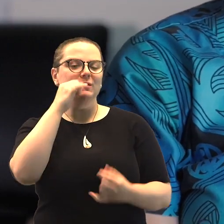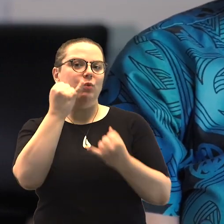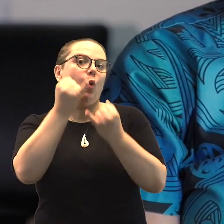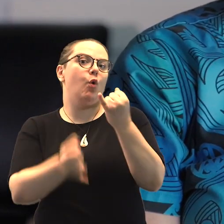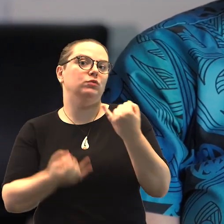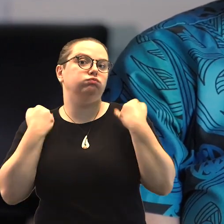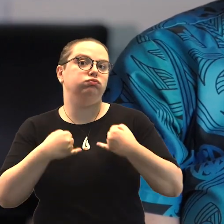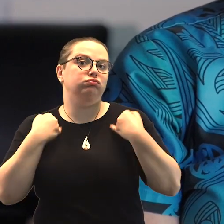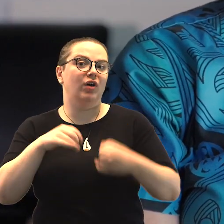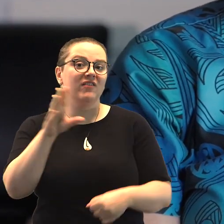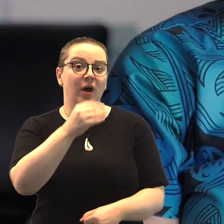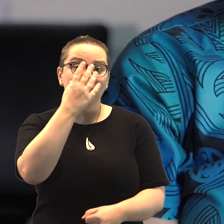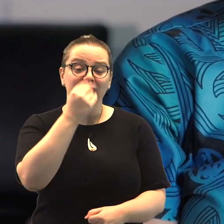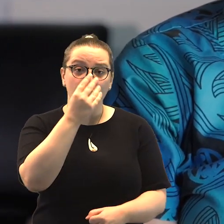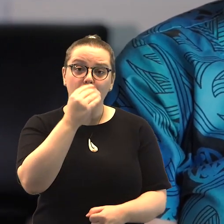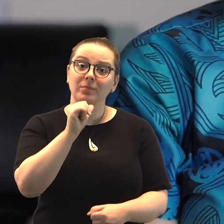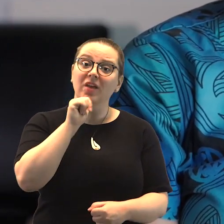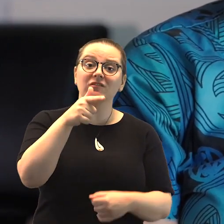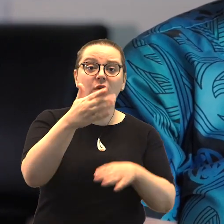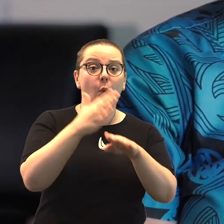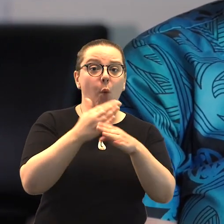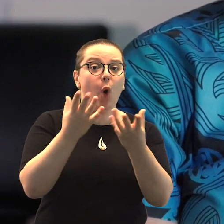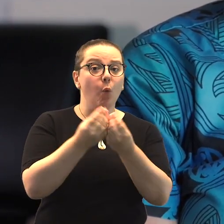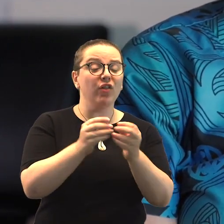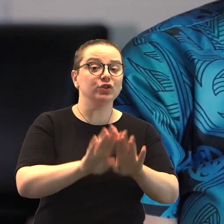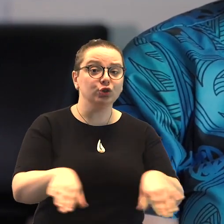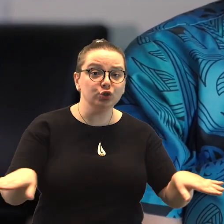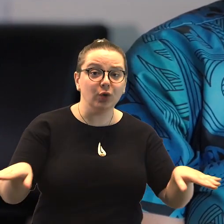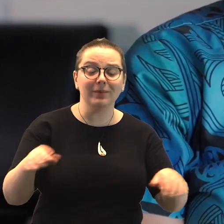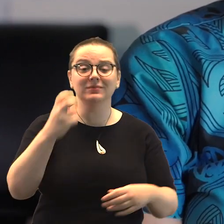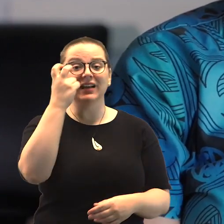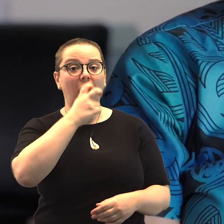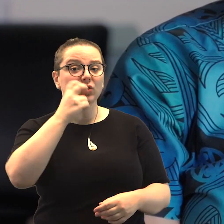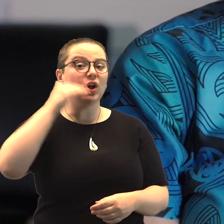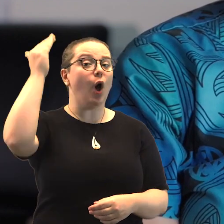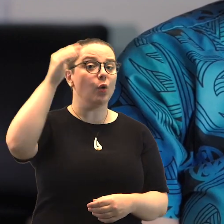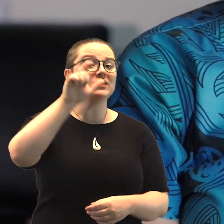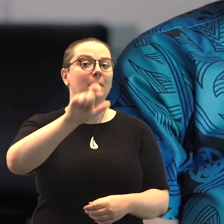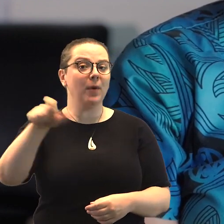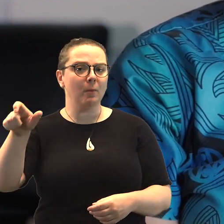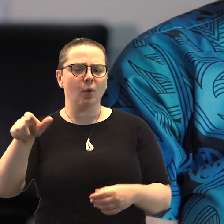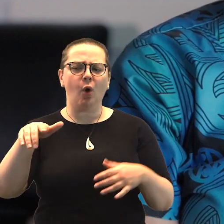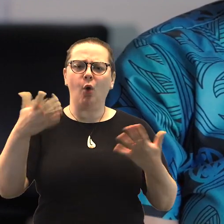those people that might become more sick from the flu, so if you work with children, if you work with elderly